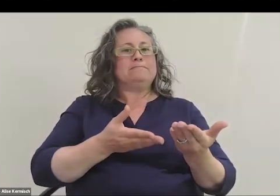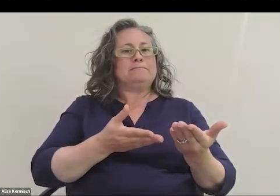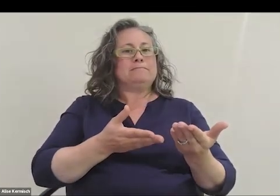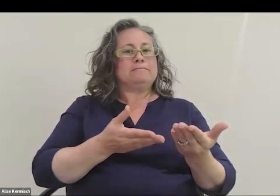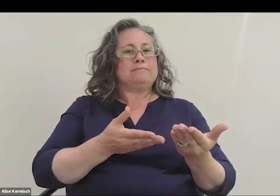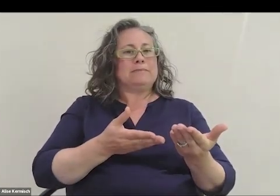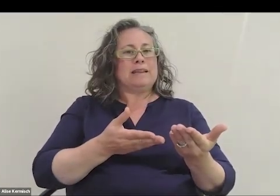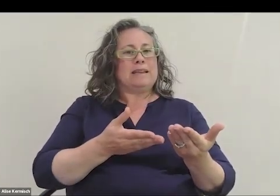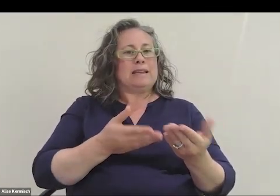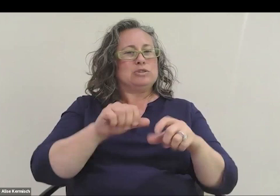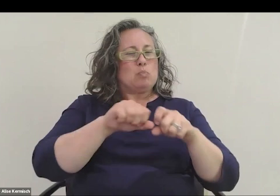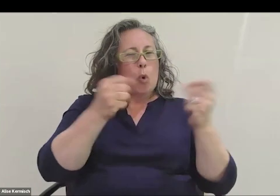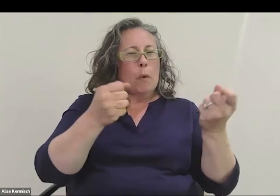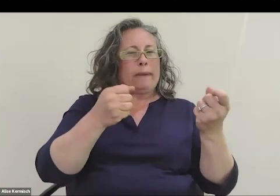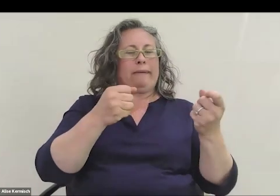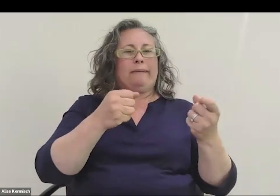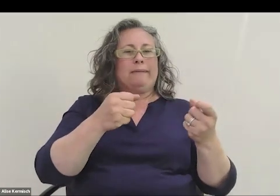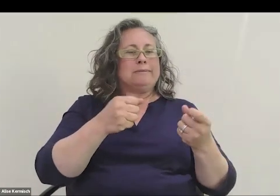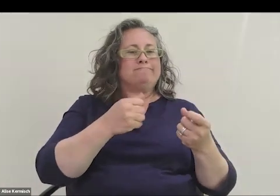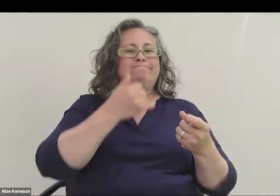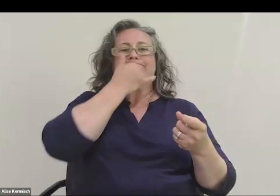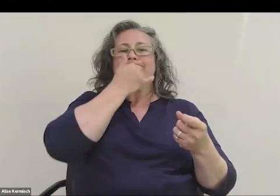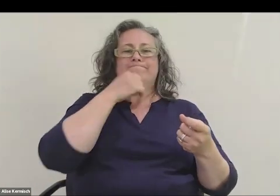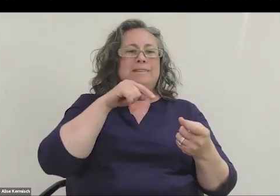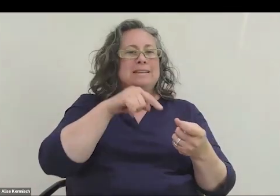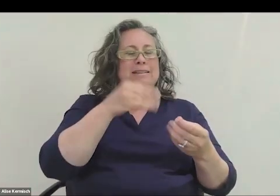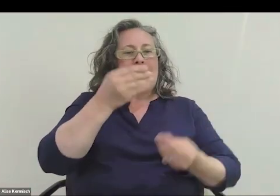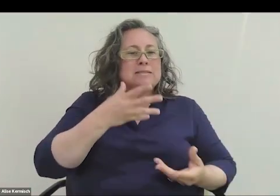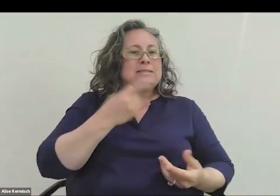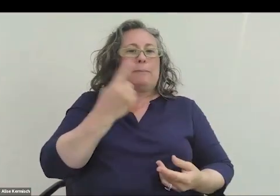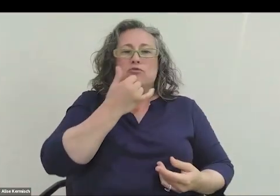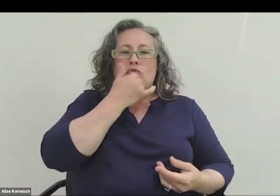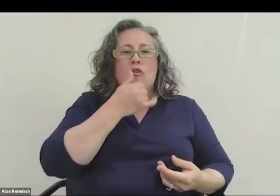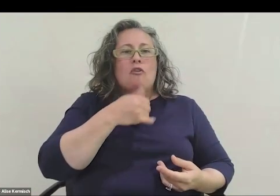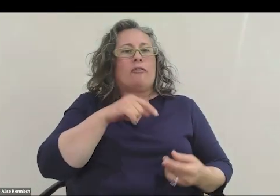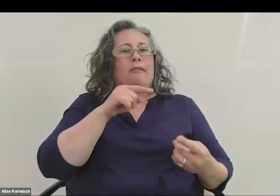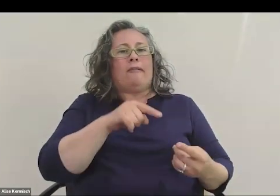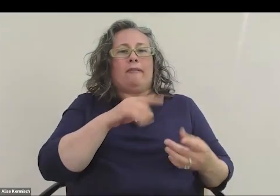It tells us something's wrong. It warrants your scrutiny, dismissal, intervention, commentary.